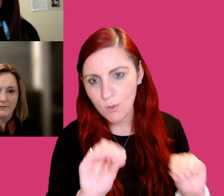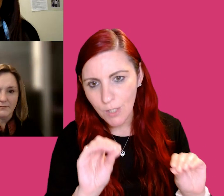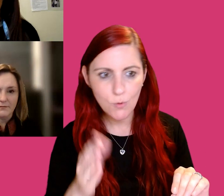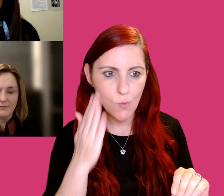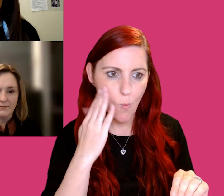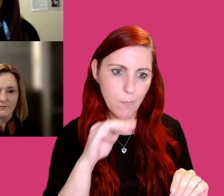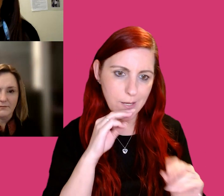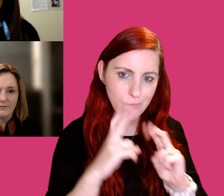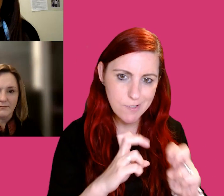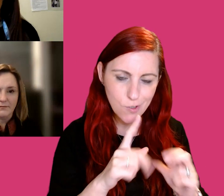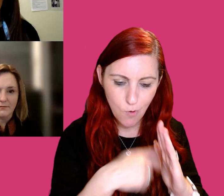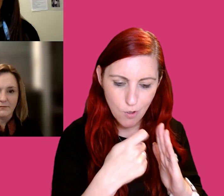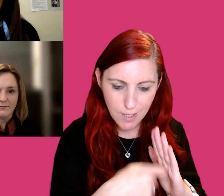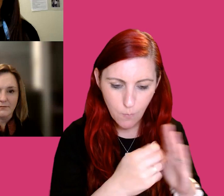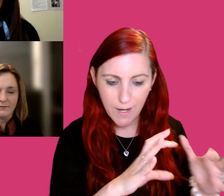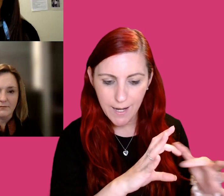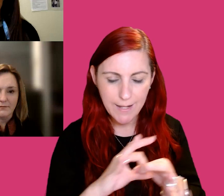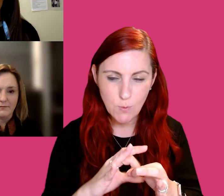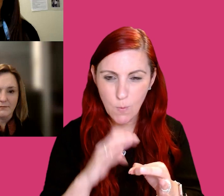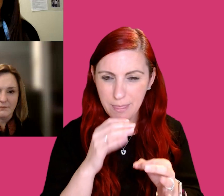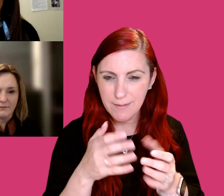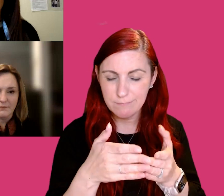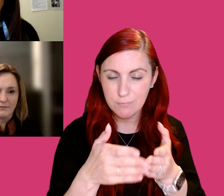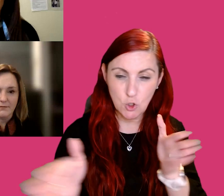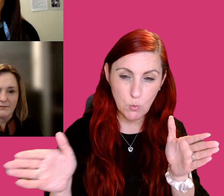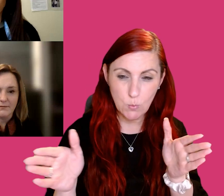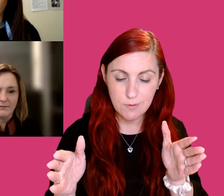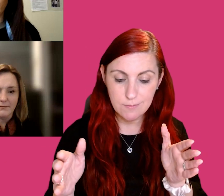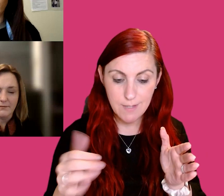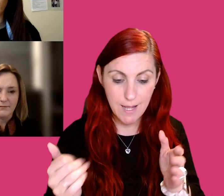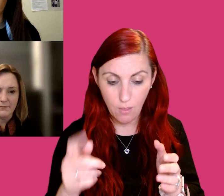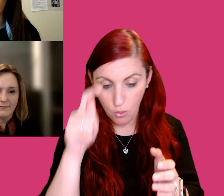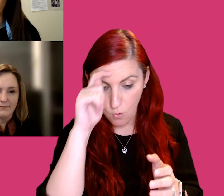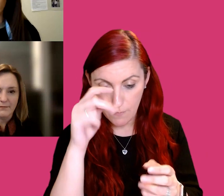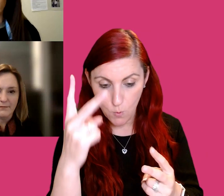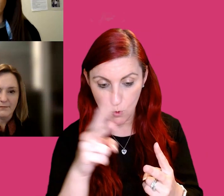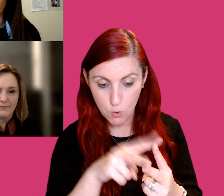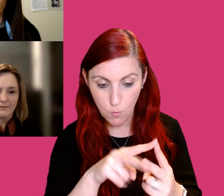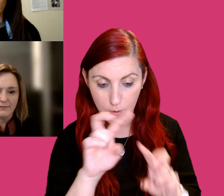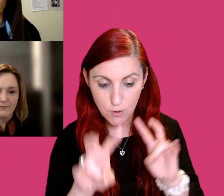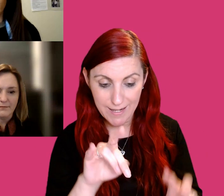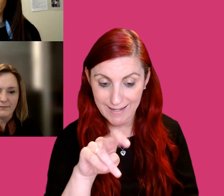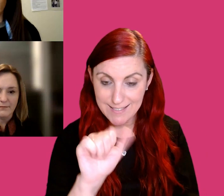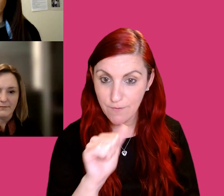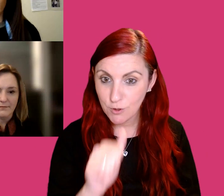which feeds into the skewed and limited outcomes any thoughts on those two questions uh Elisa